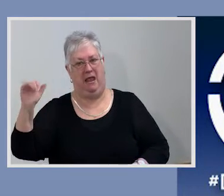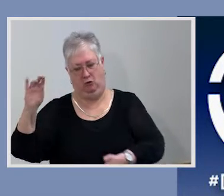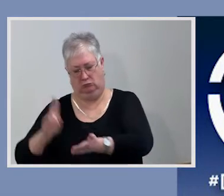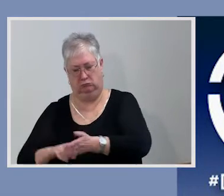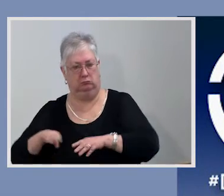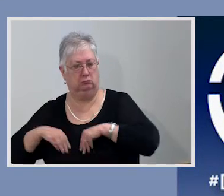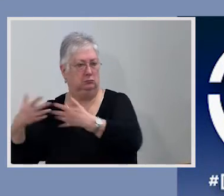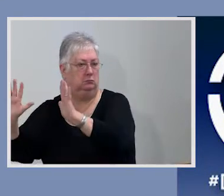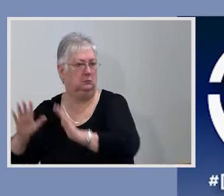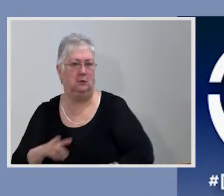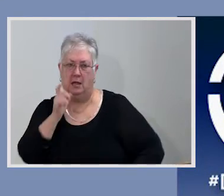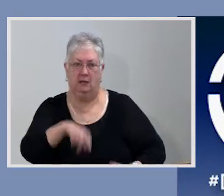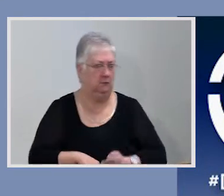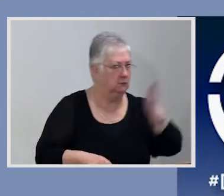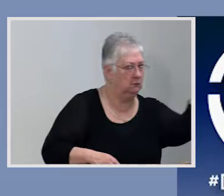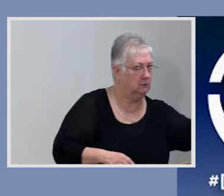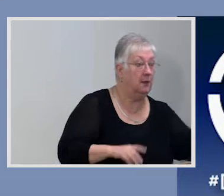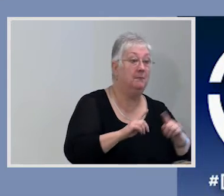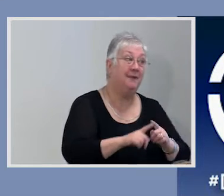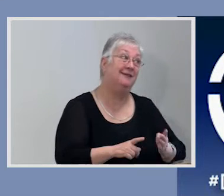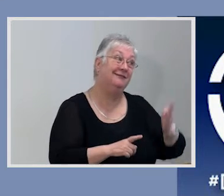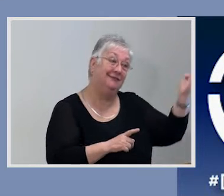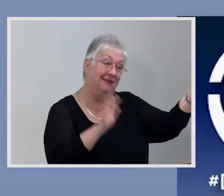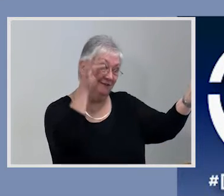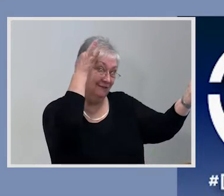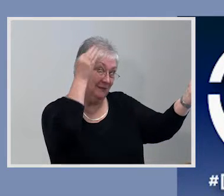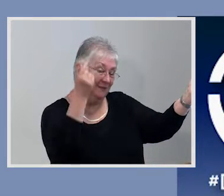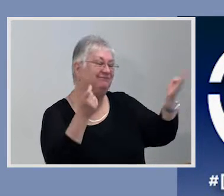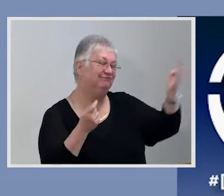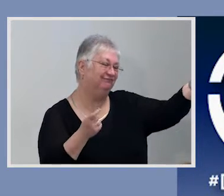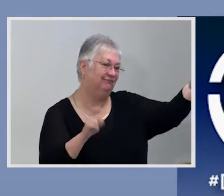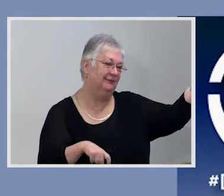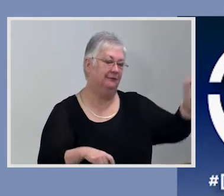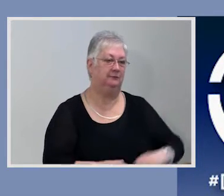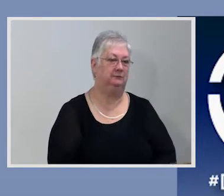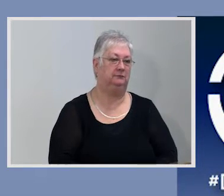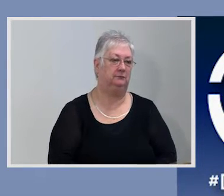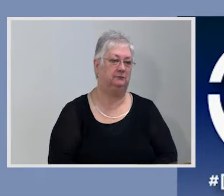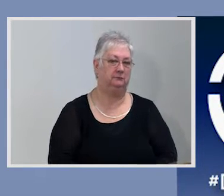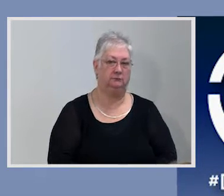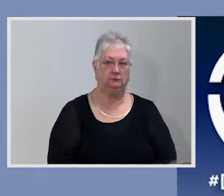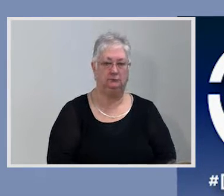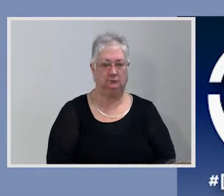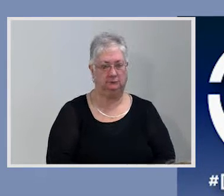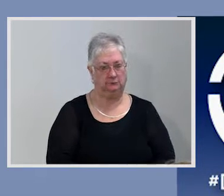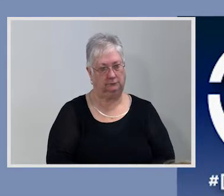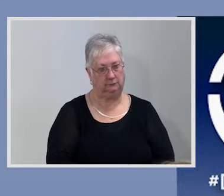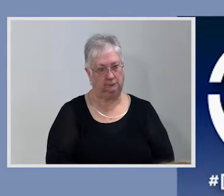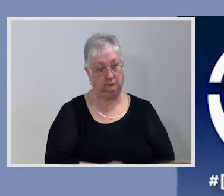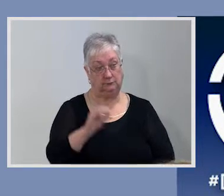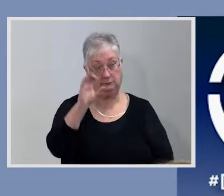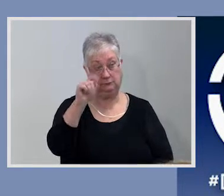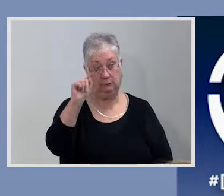OUR FISCAL YEAR STARTS ON OCTOBER 1. SO ON OCTOBER 1, IT SAYS AGENCY ALLOTMENT. IT'S A STRANGE WORD.